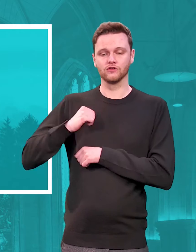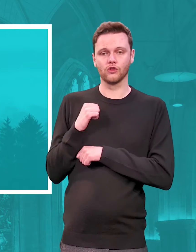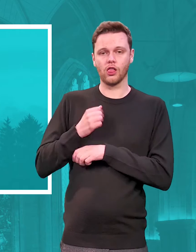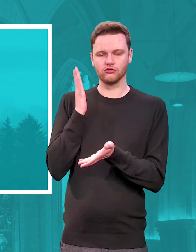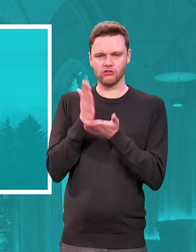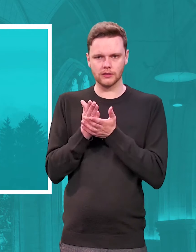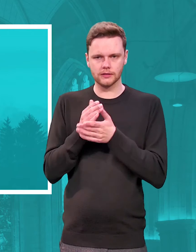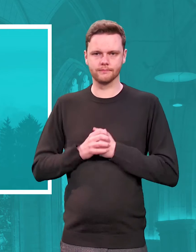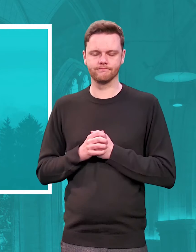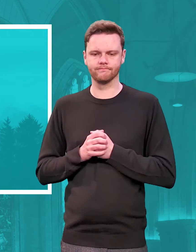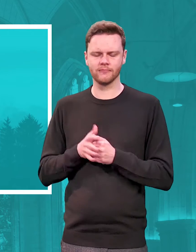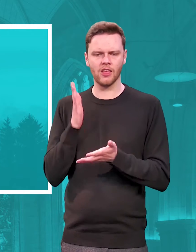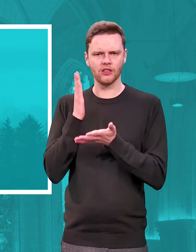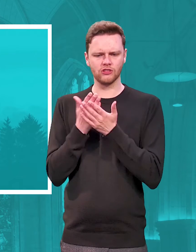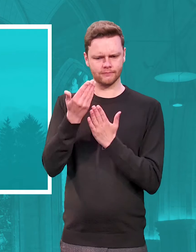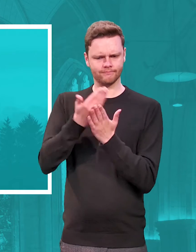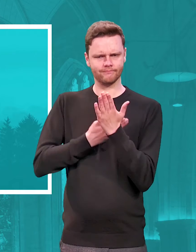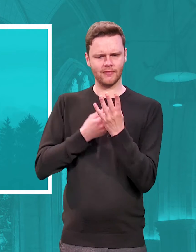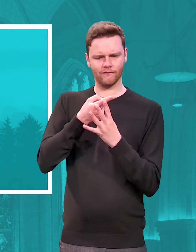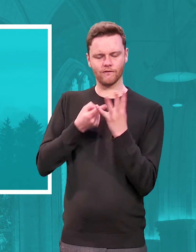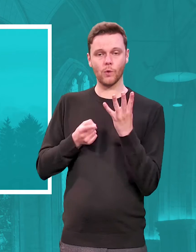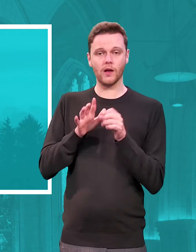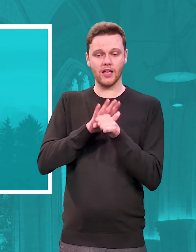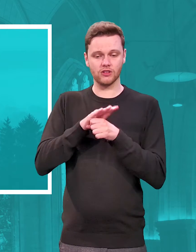The Trust's remit covers four distinct areas of work,